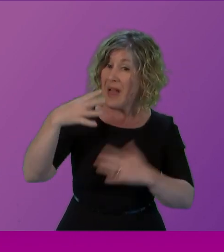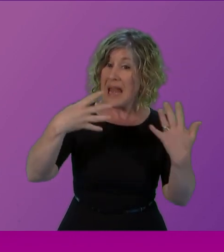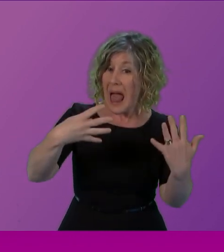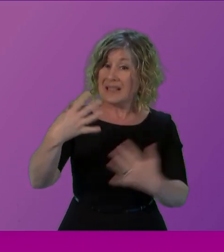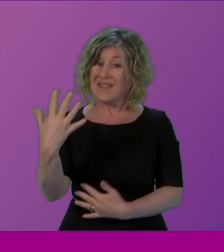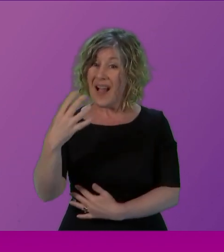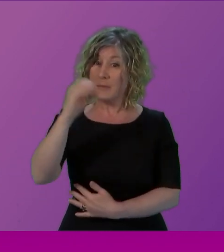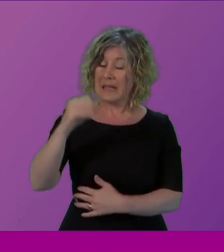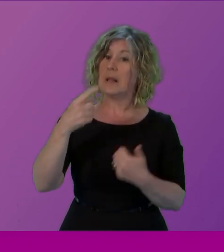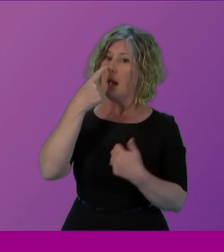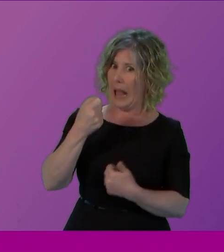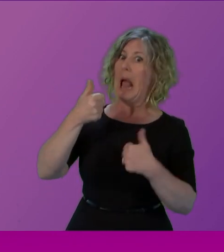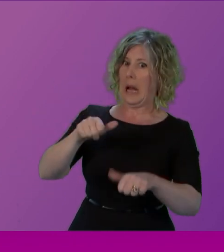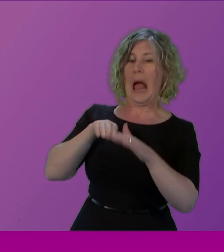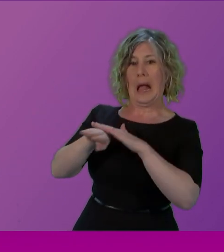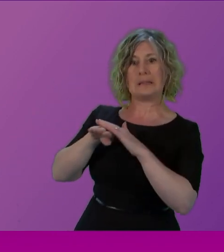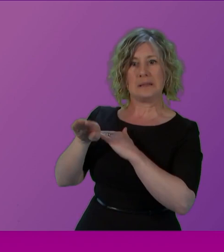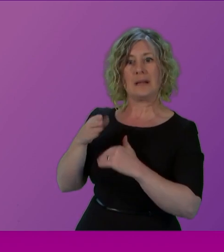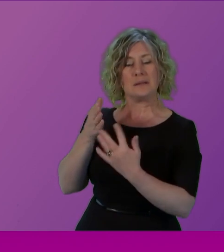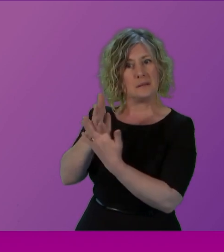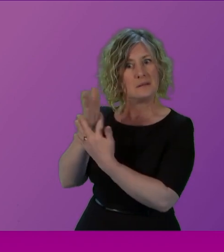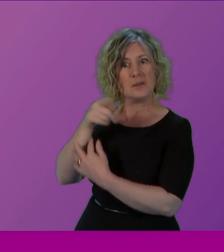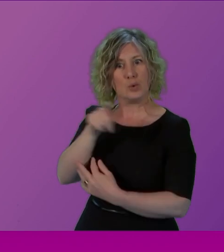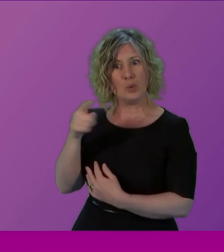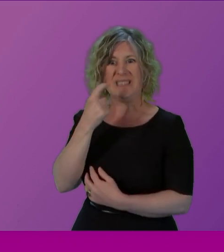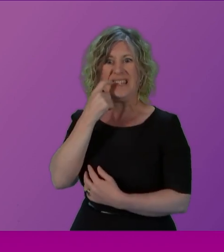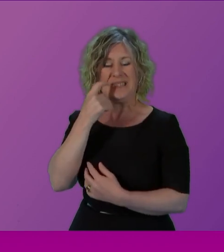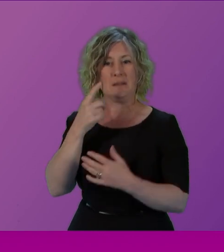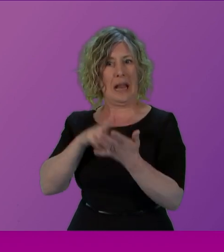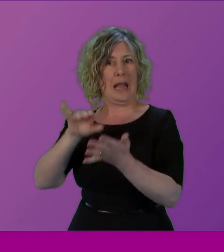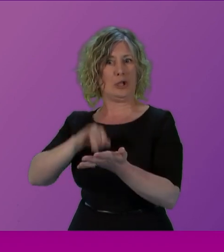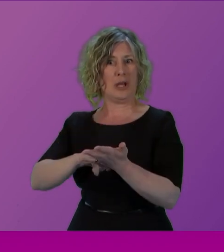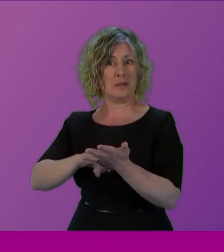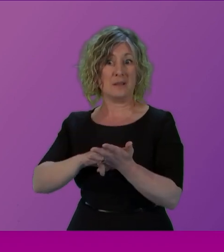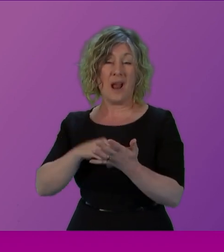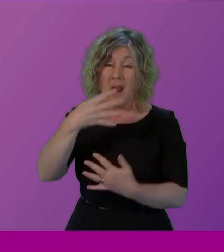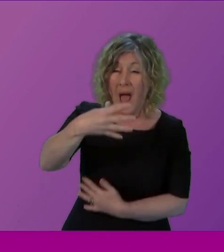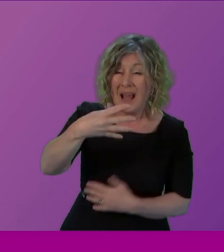Ninety-five per cent of our population is registered with an NHS dentist.